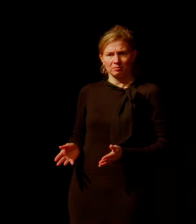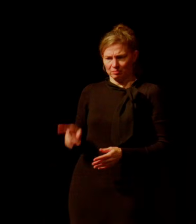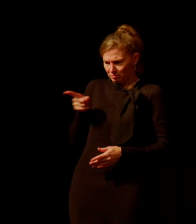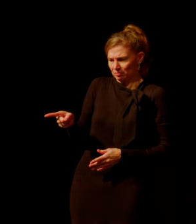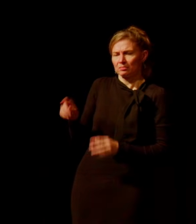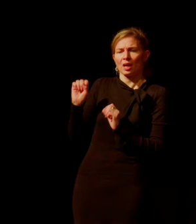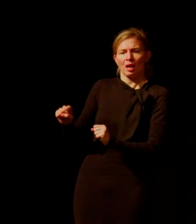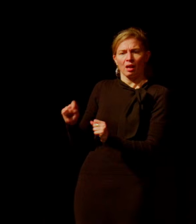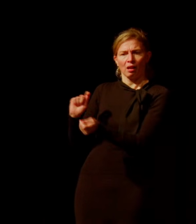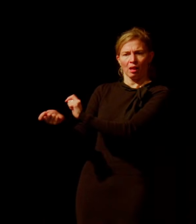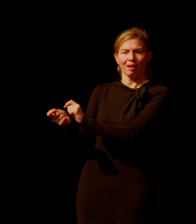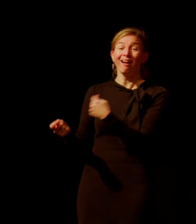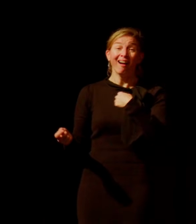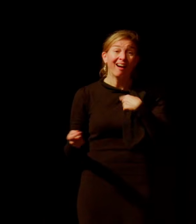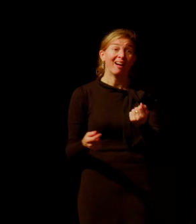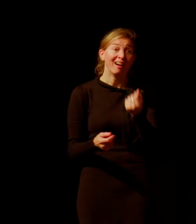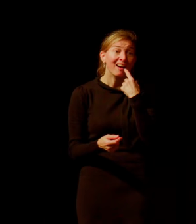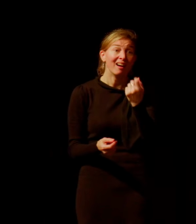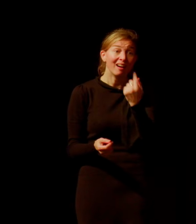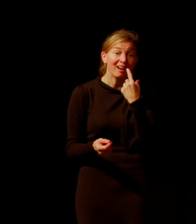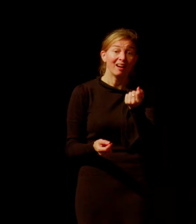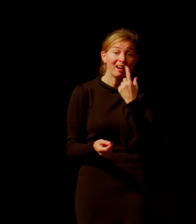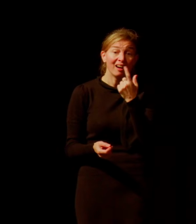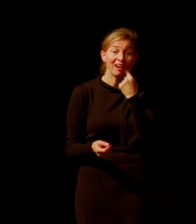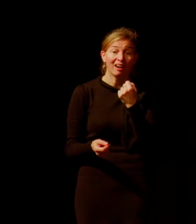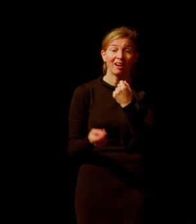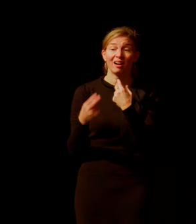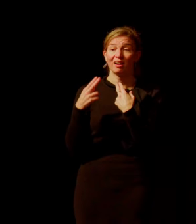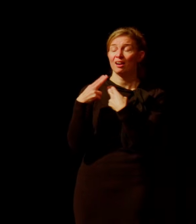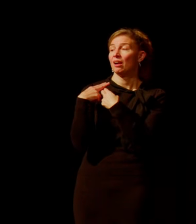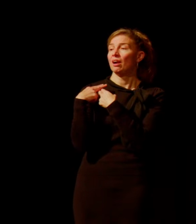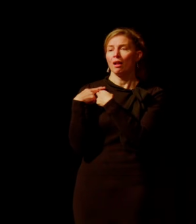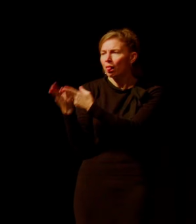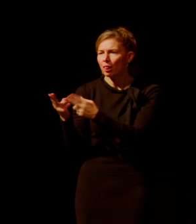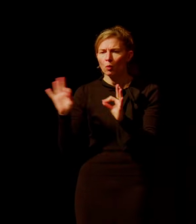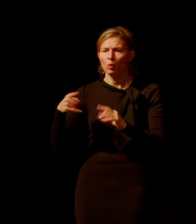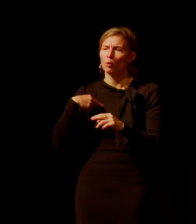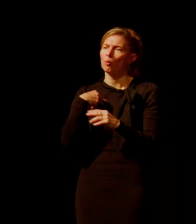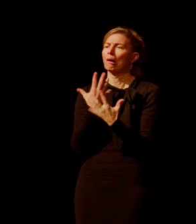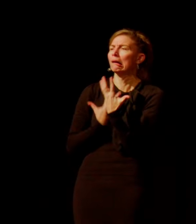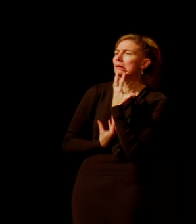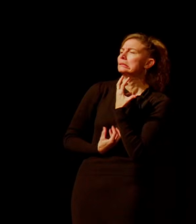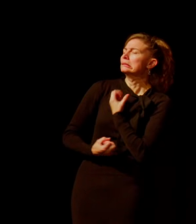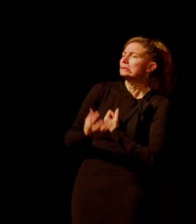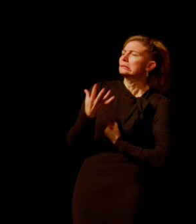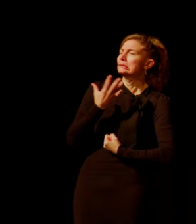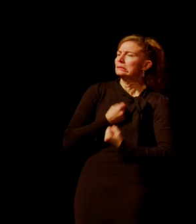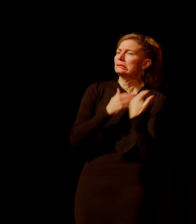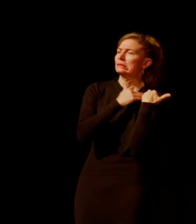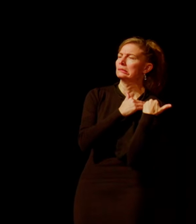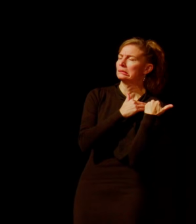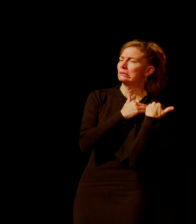All these small “yeses” to someone else, “nos” to ourselves, chipped away at our confidence.